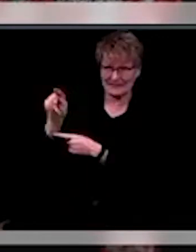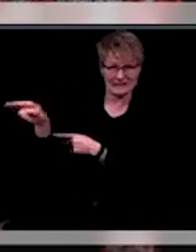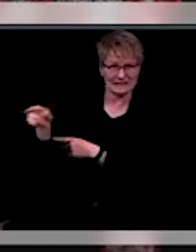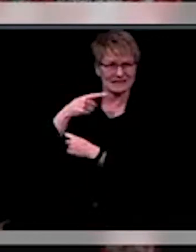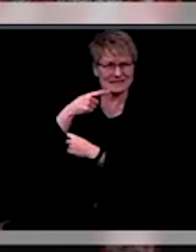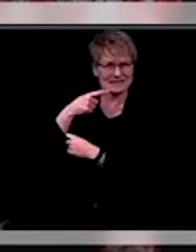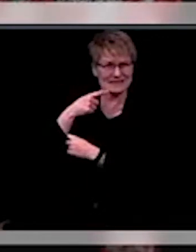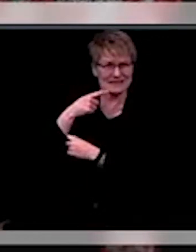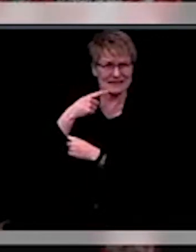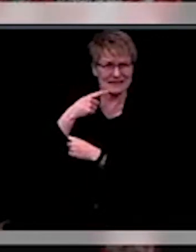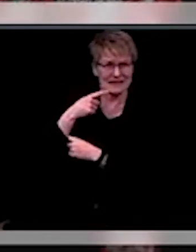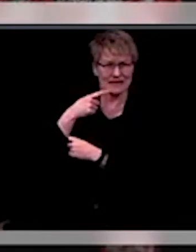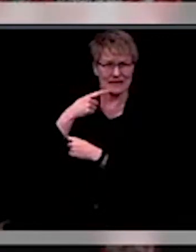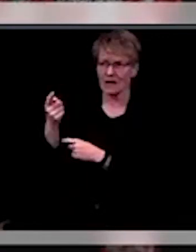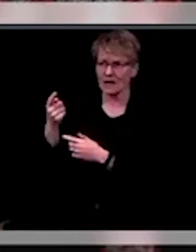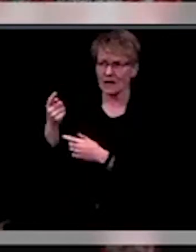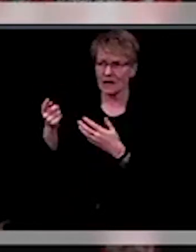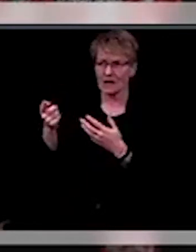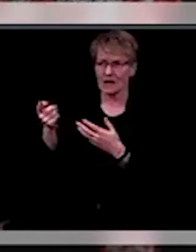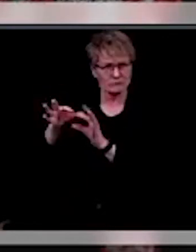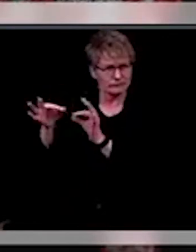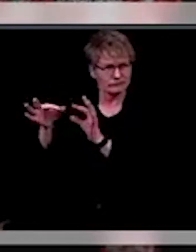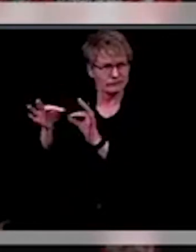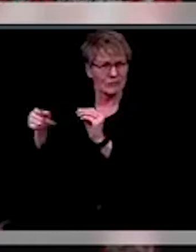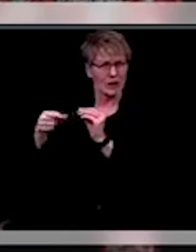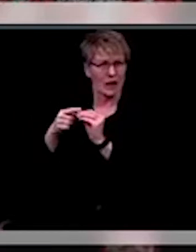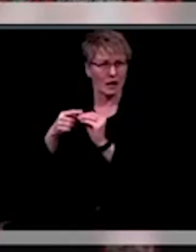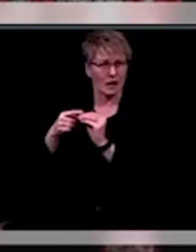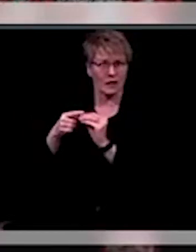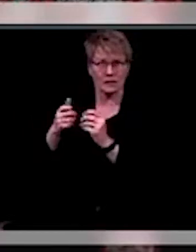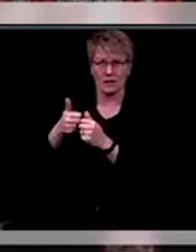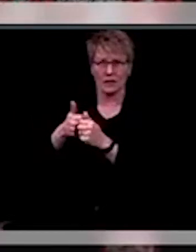or do we want to go to that social gathering? Right? Those are the choices that we have to